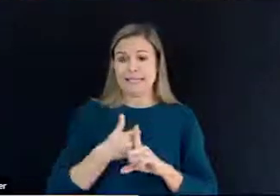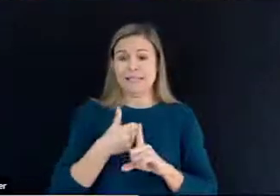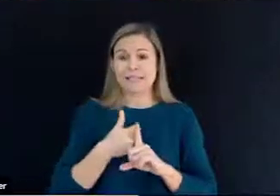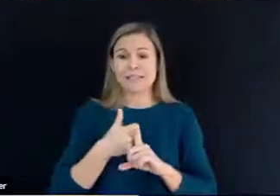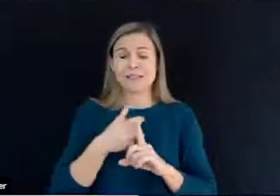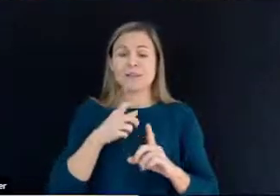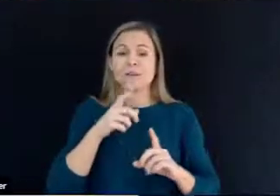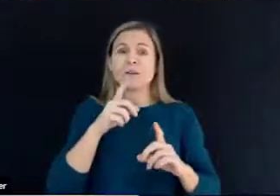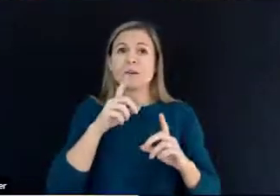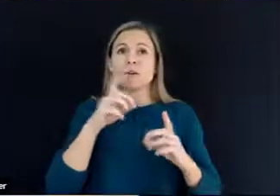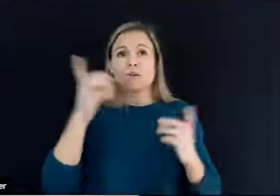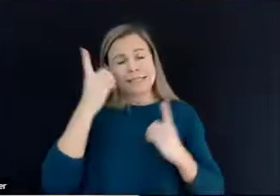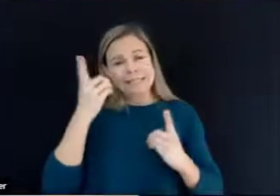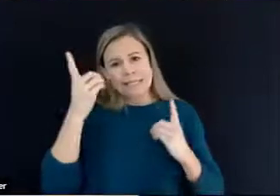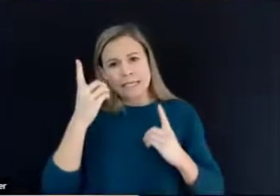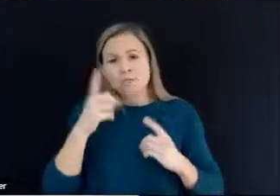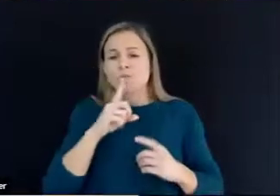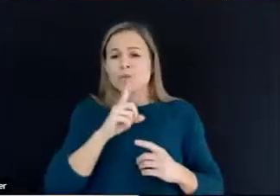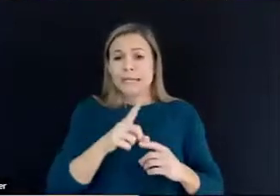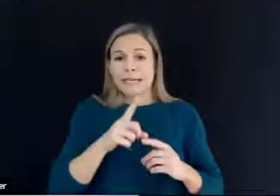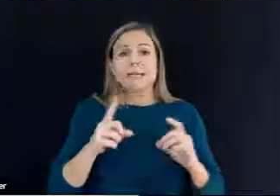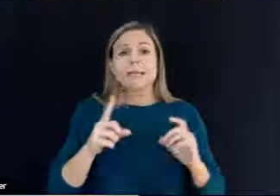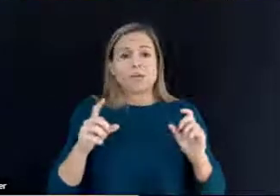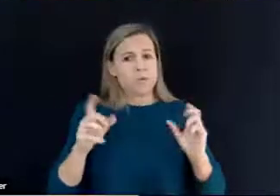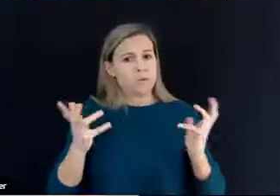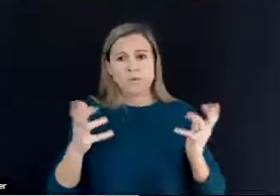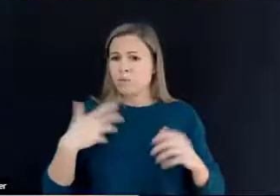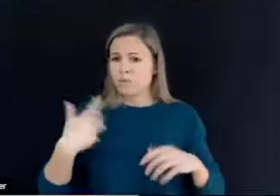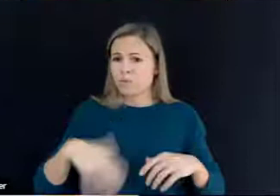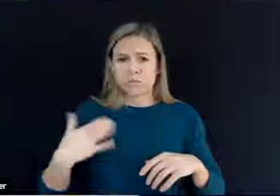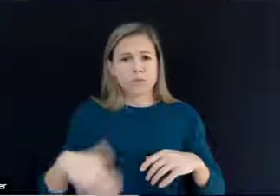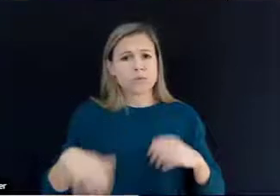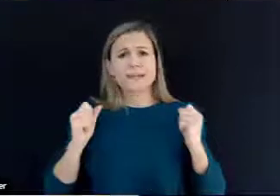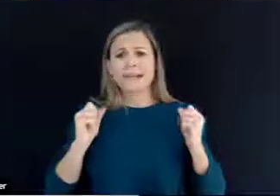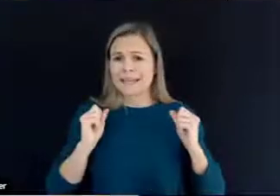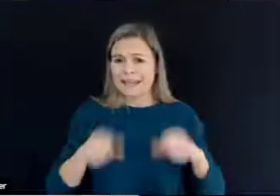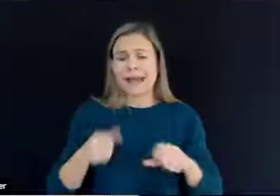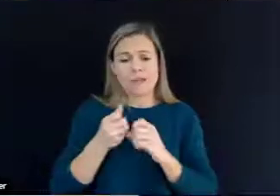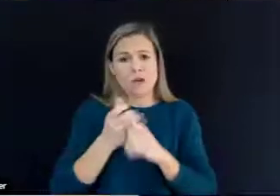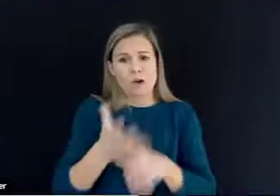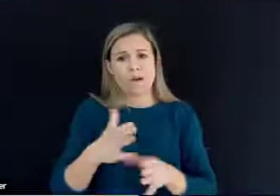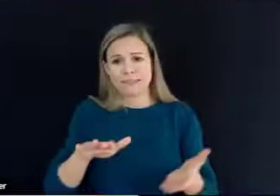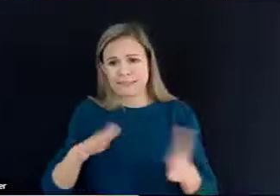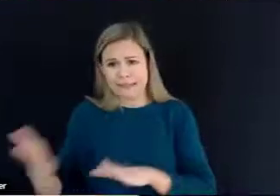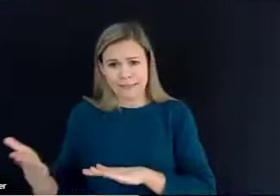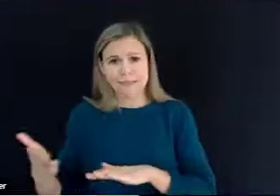it's fatal young, and most children pass from this at a young age.